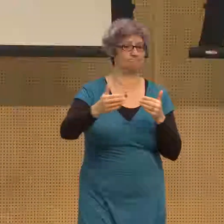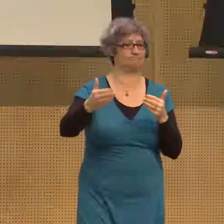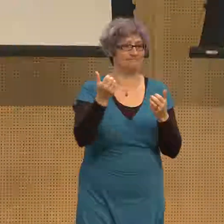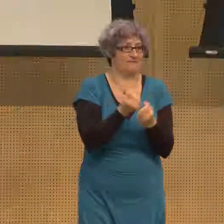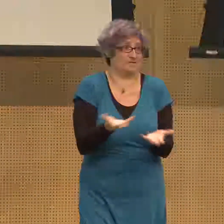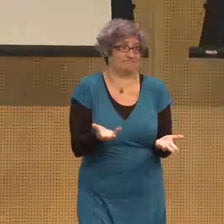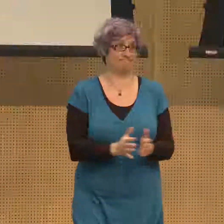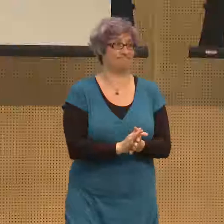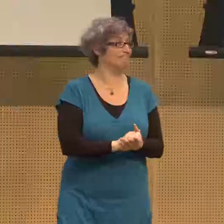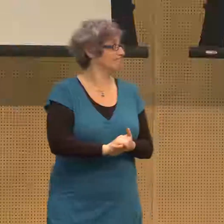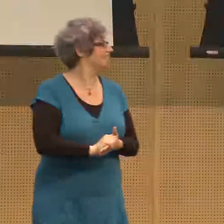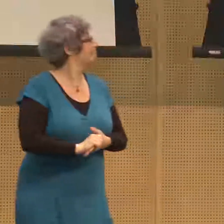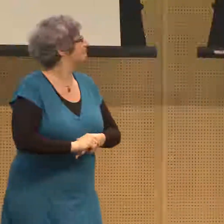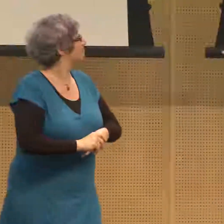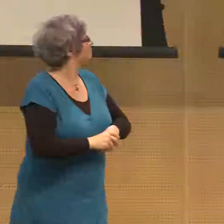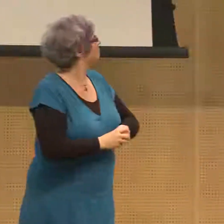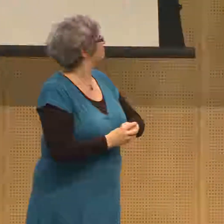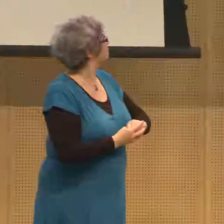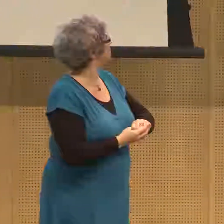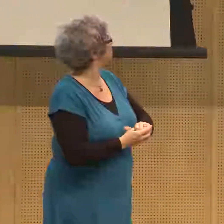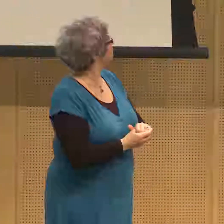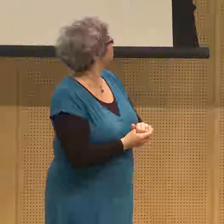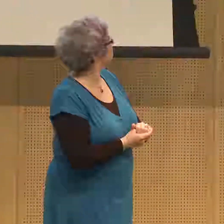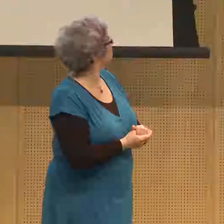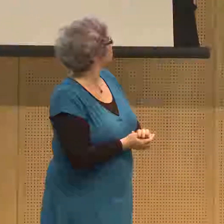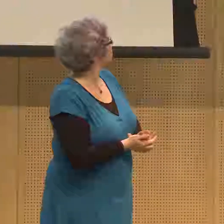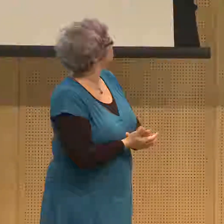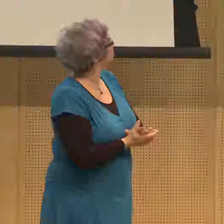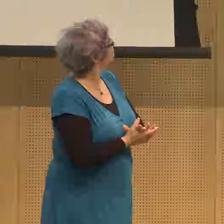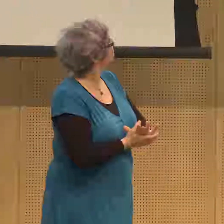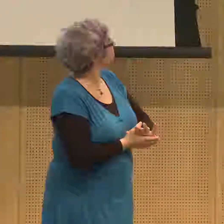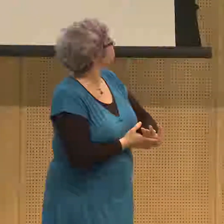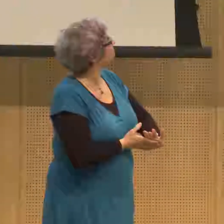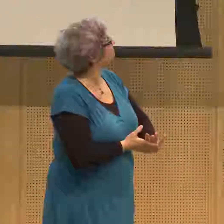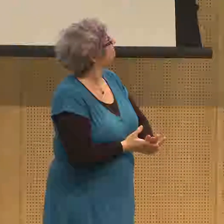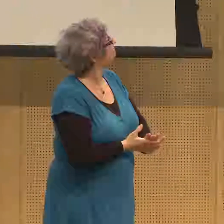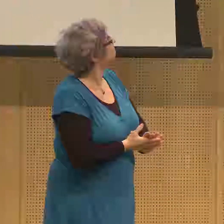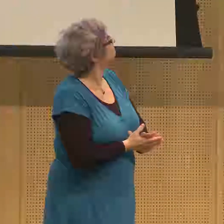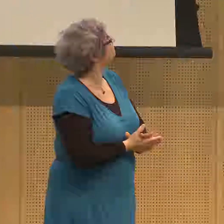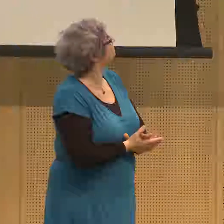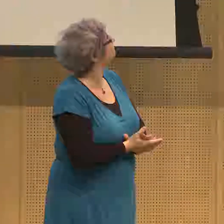My identity and my research and everything has come from my raising from my parents.